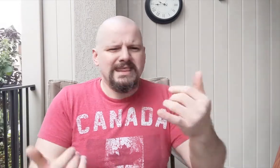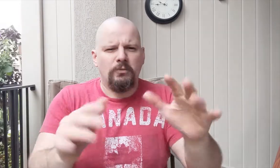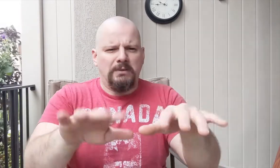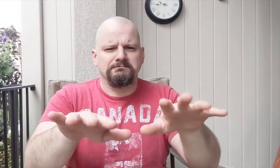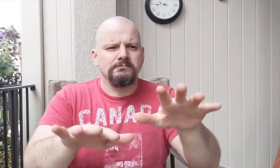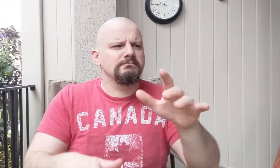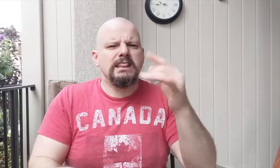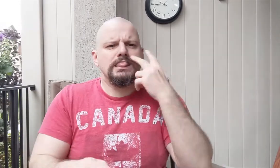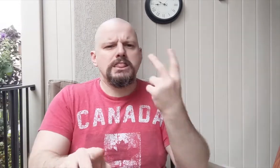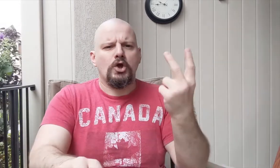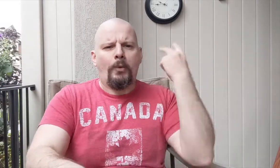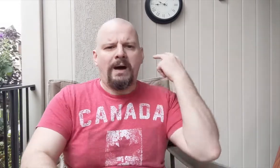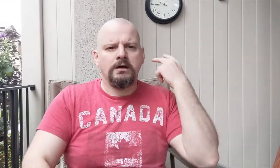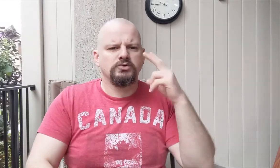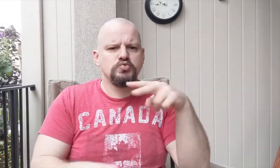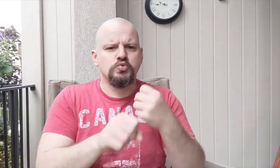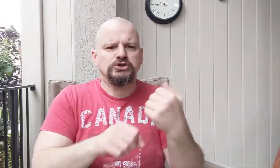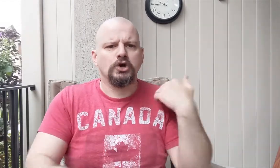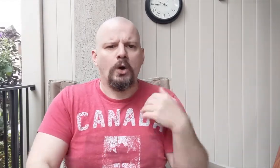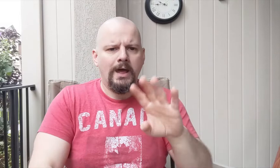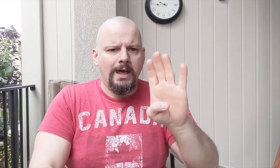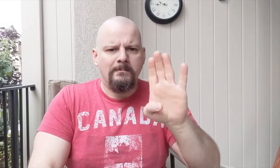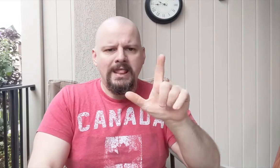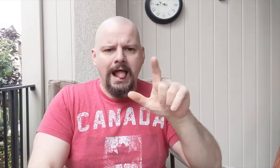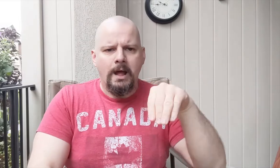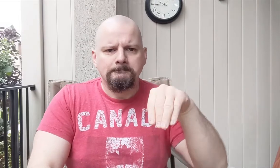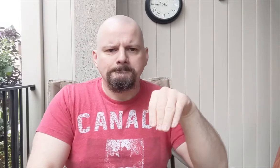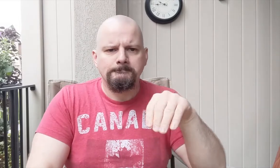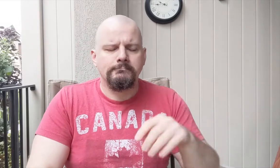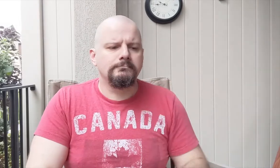OK, let's look back two years ago about the BLM movement.